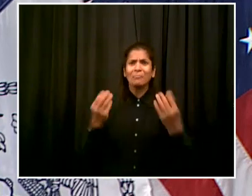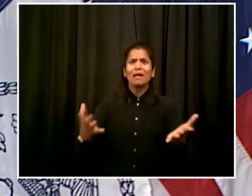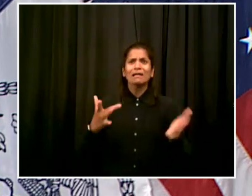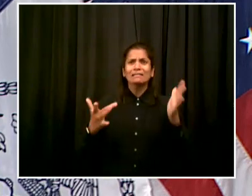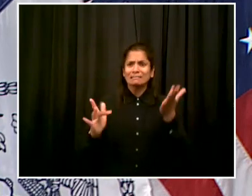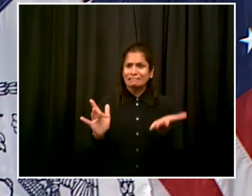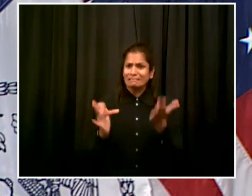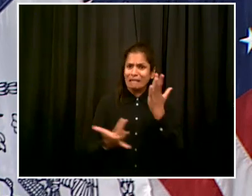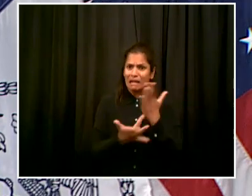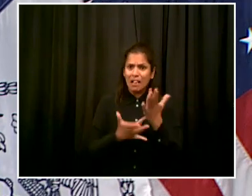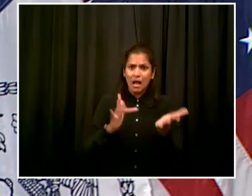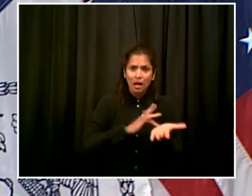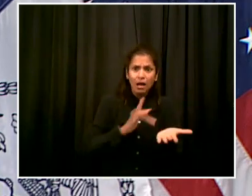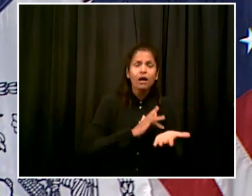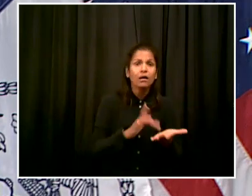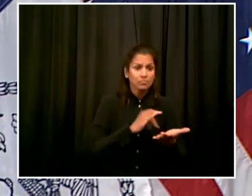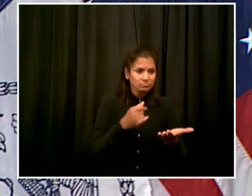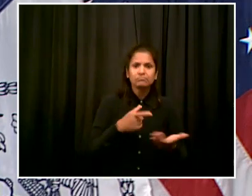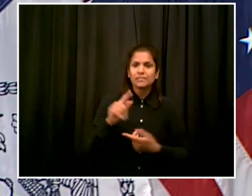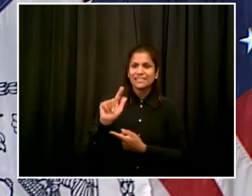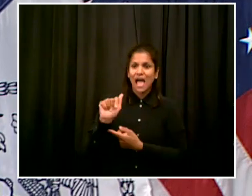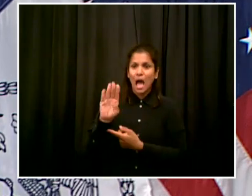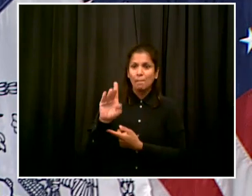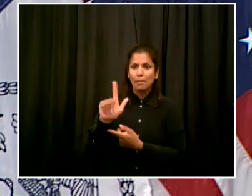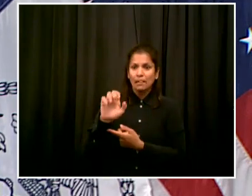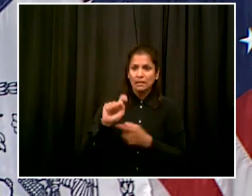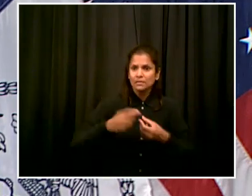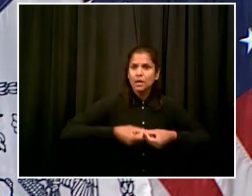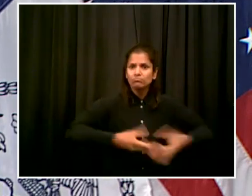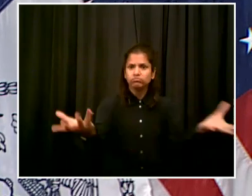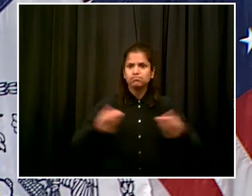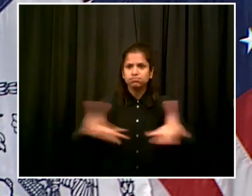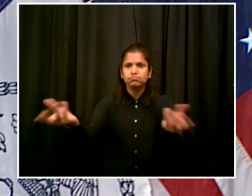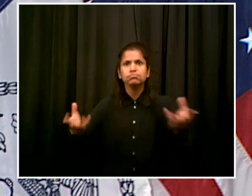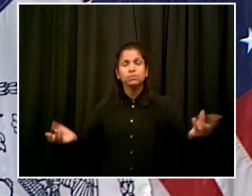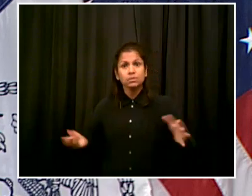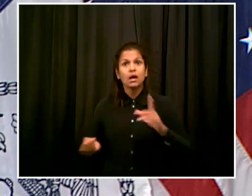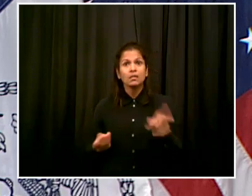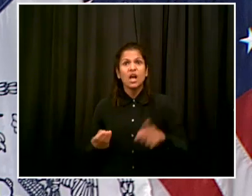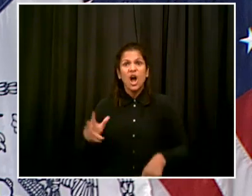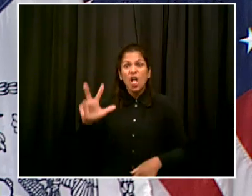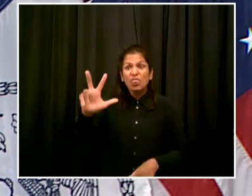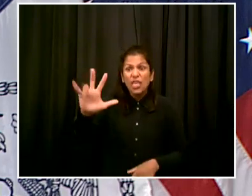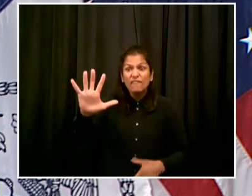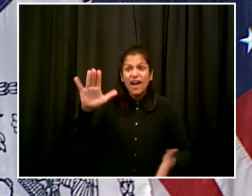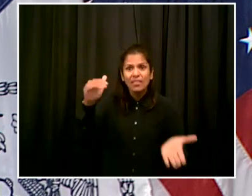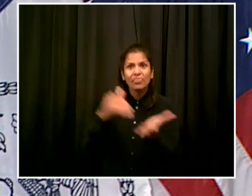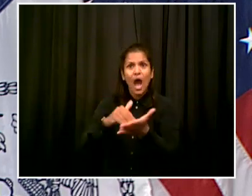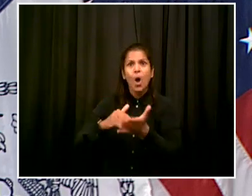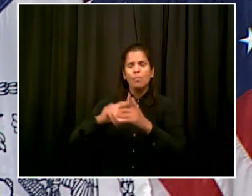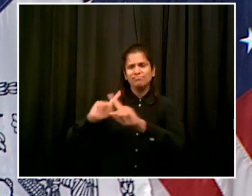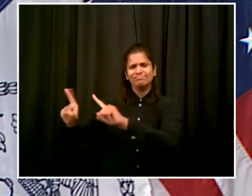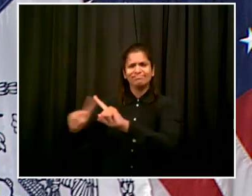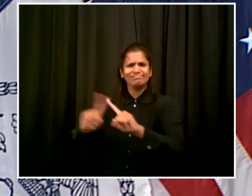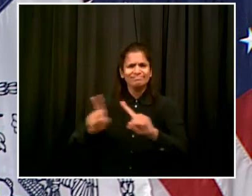EFFRTO EVERYBODY ATHT AHS